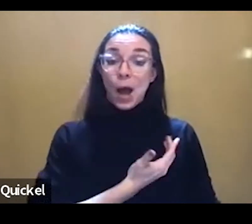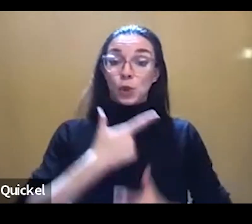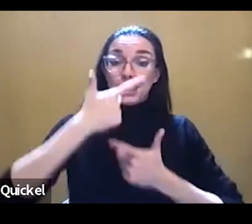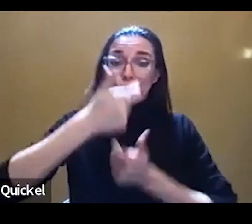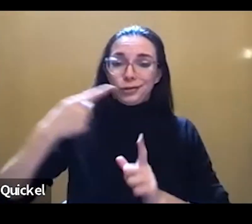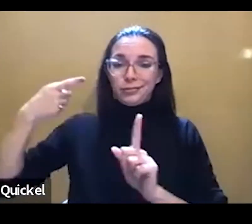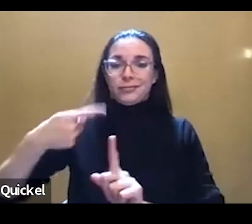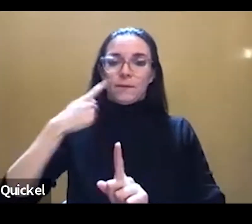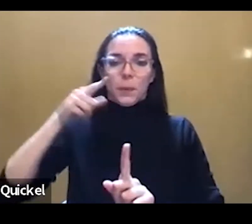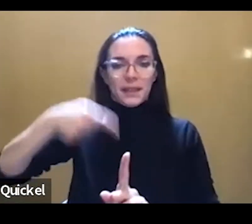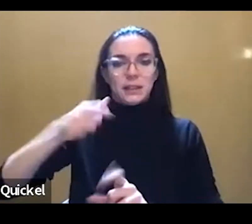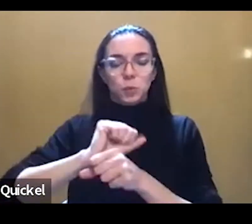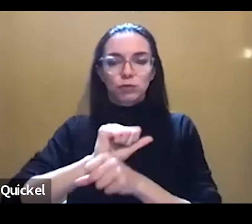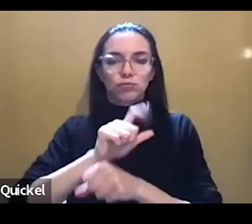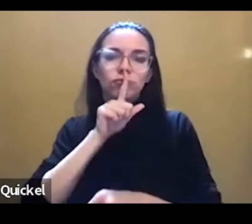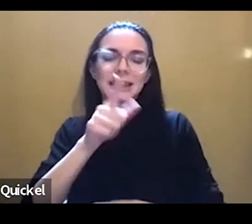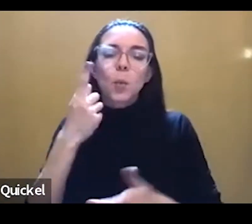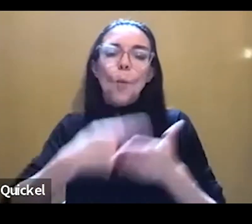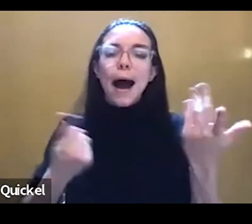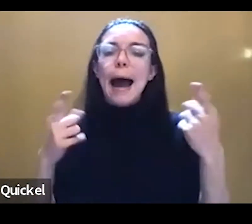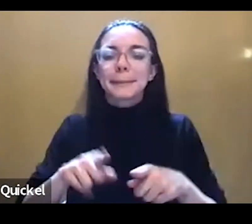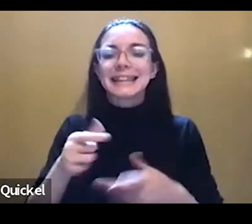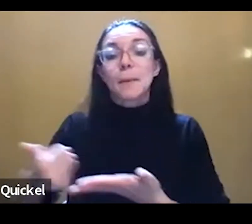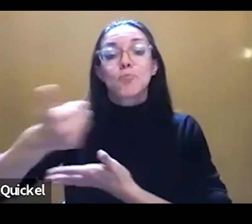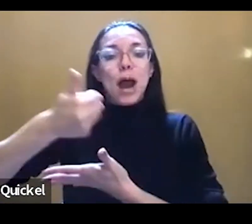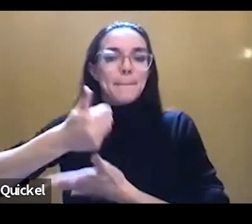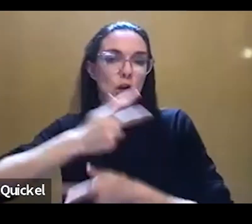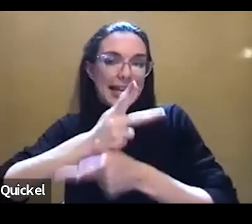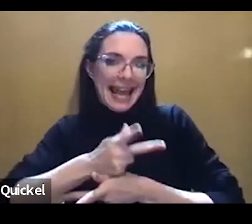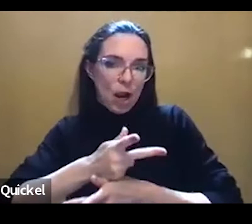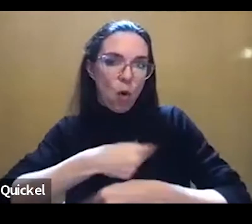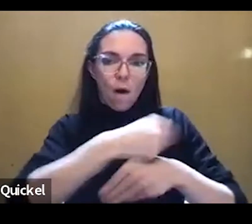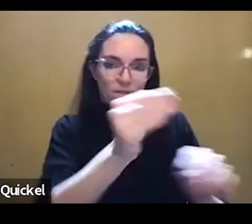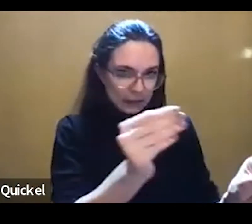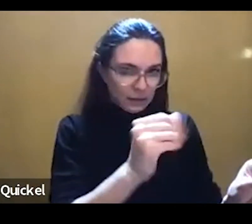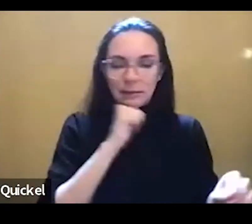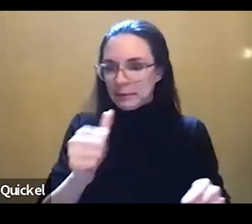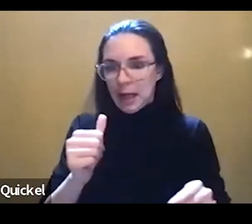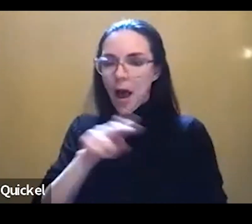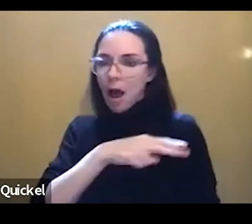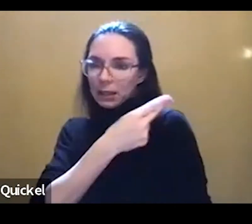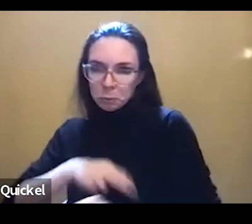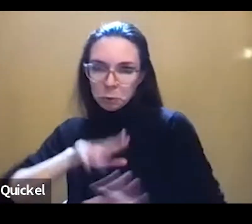work was really what happens in the primary care office, not in a hospital setting; and we were interested to